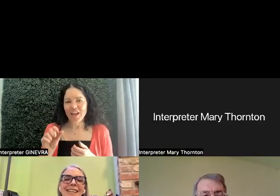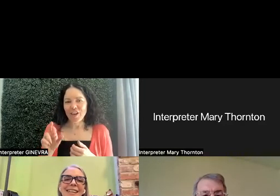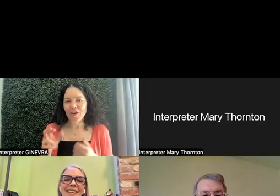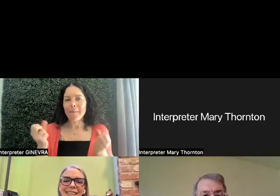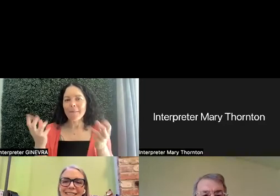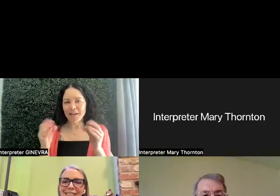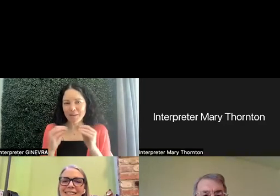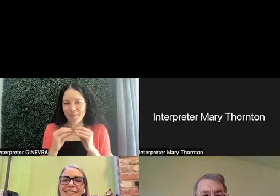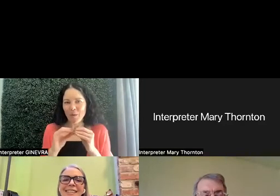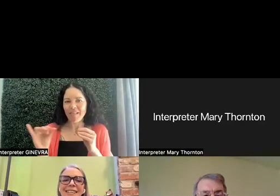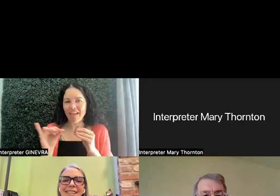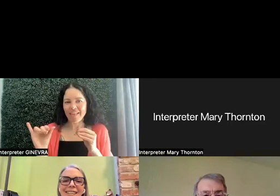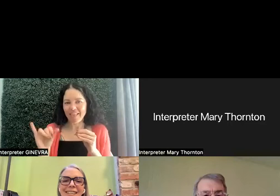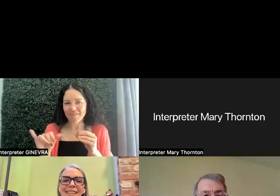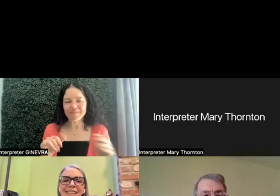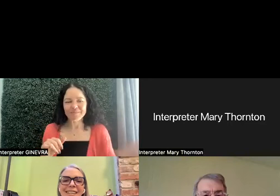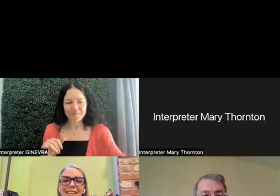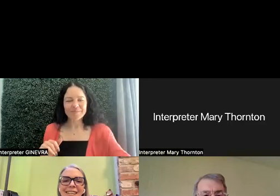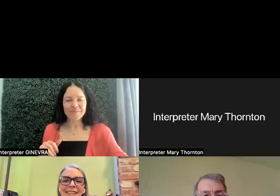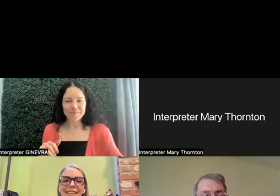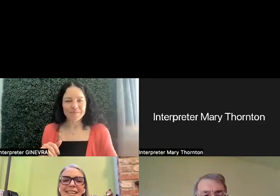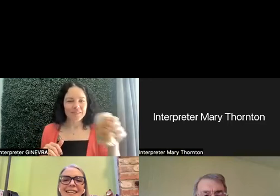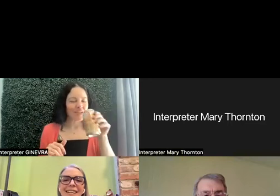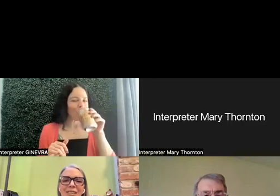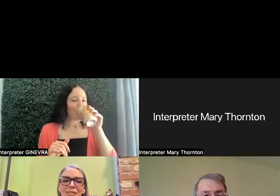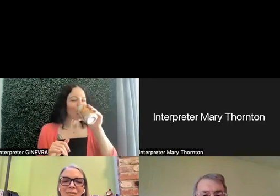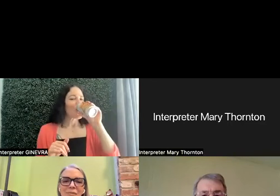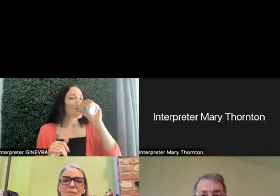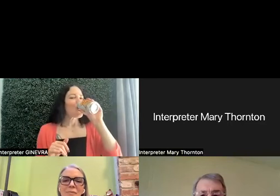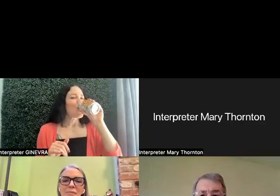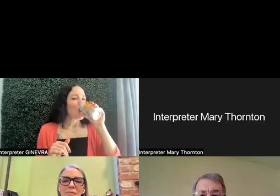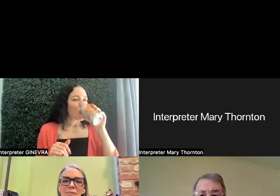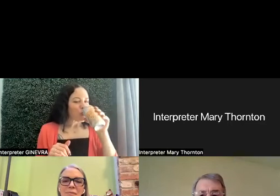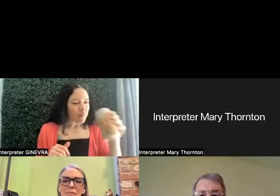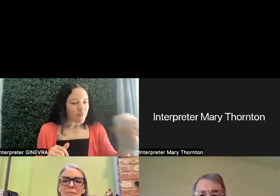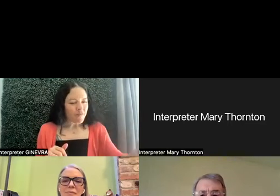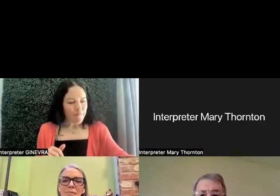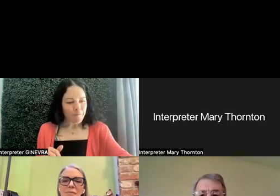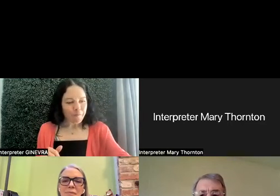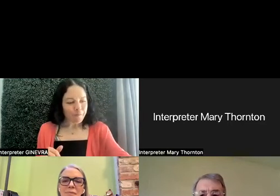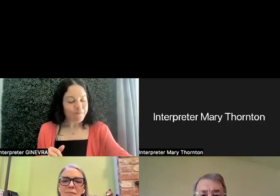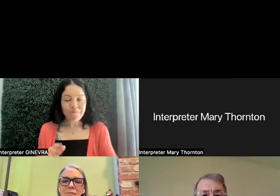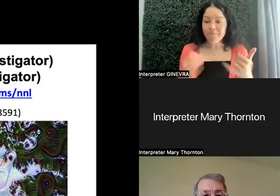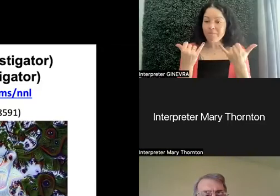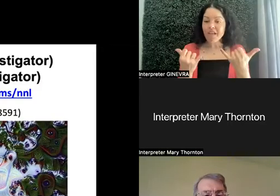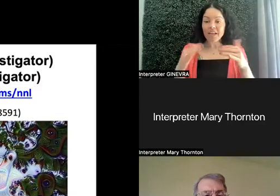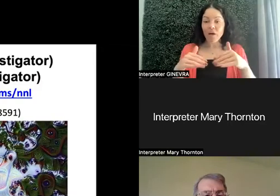I've seen a few of them. So at this point in time, we're open to a few questions